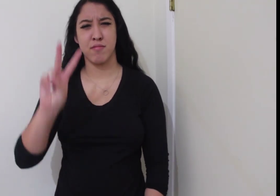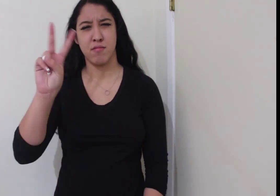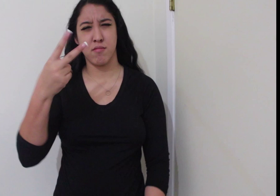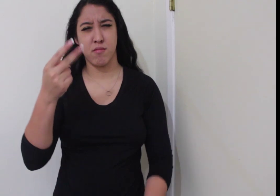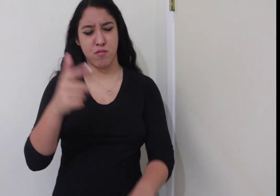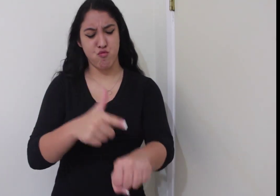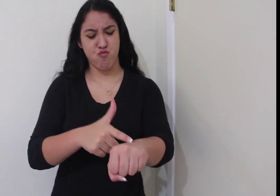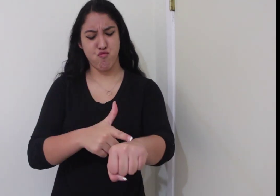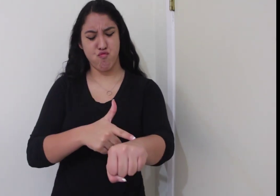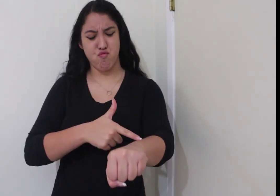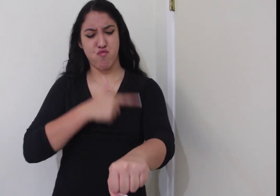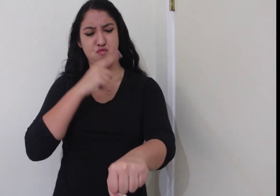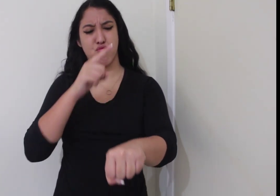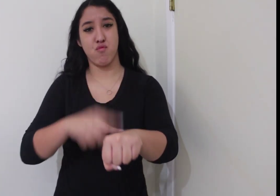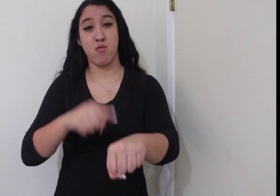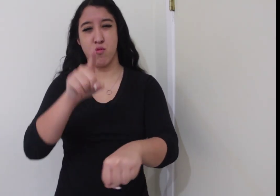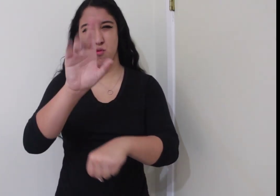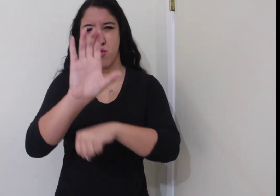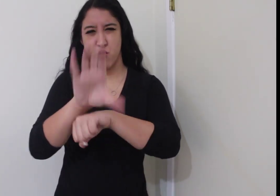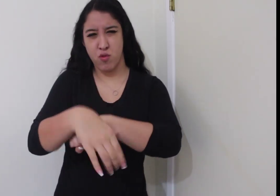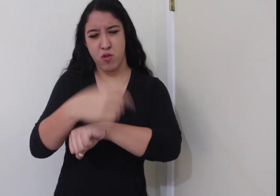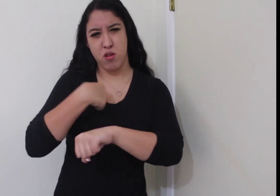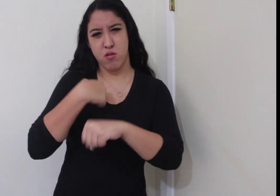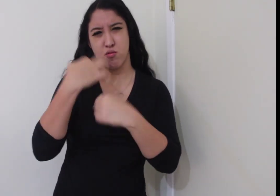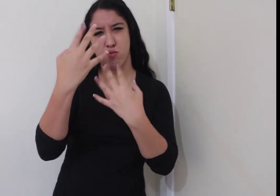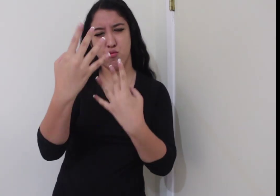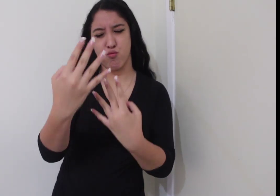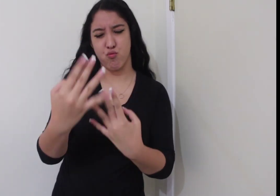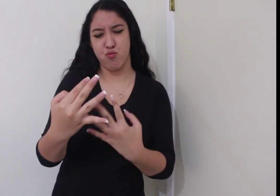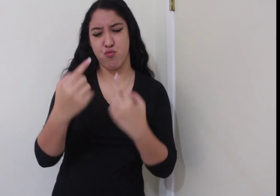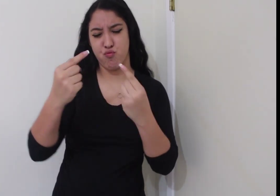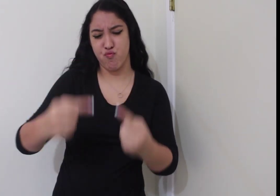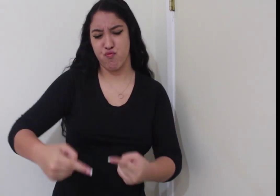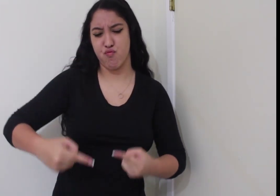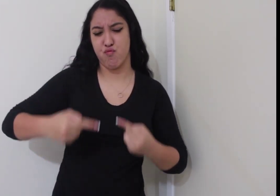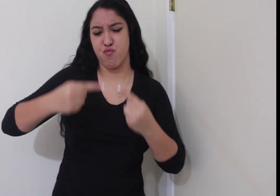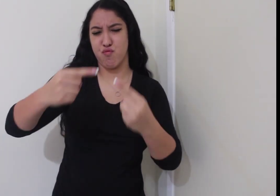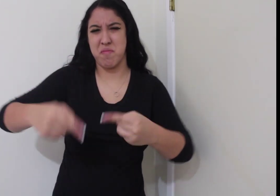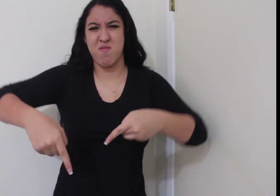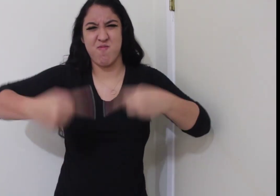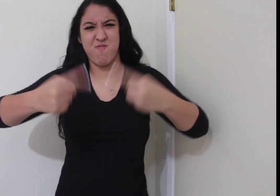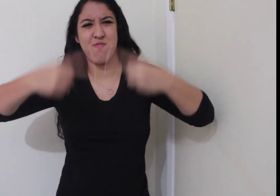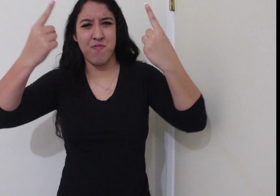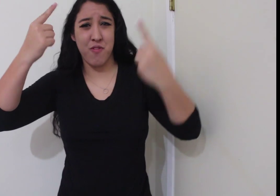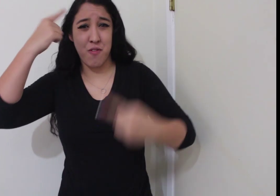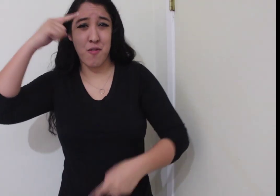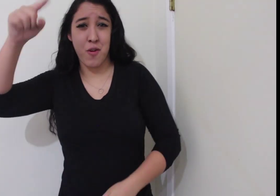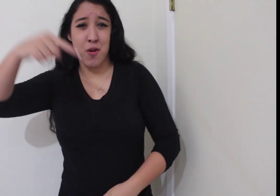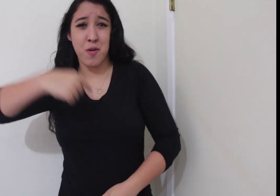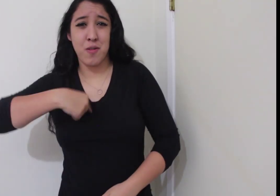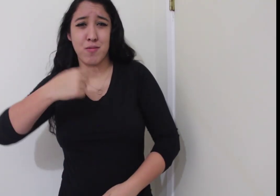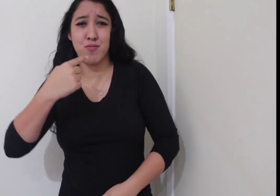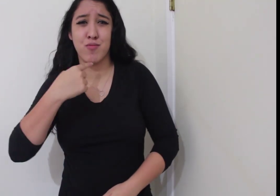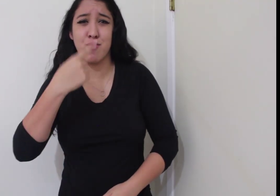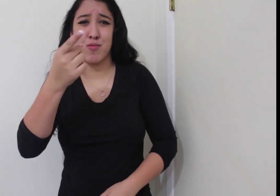Secondly, you should have never made me fight so long to tell you,